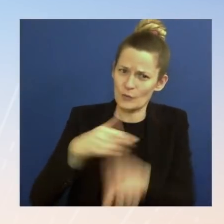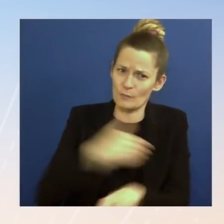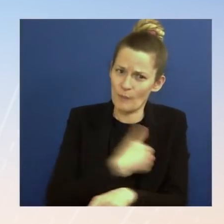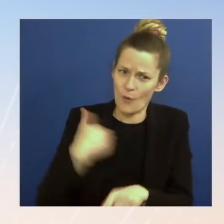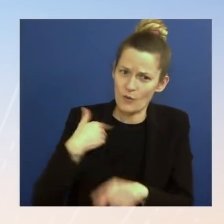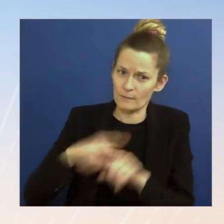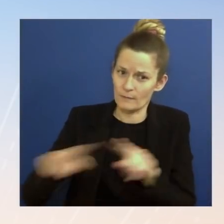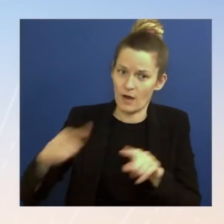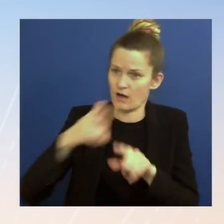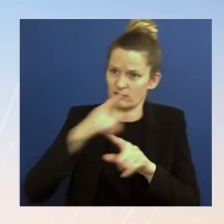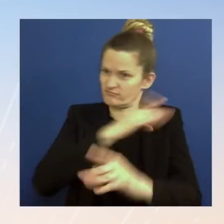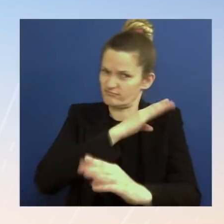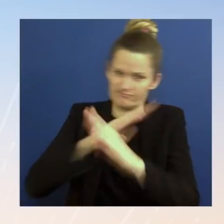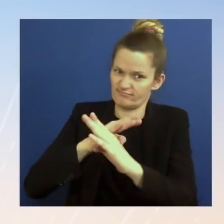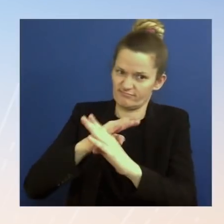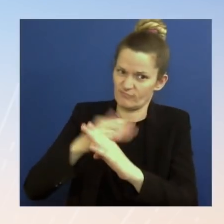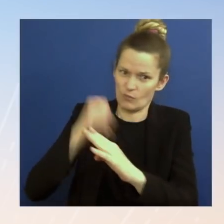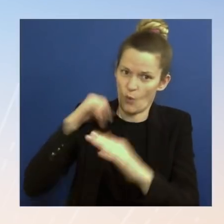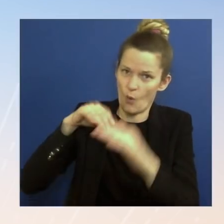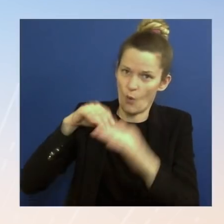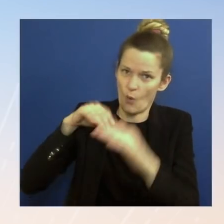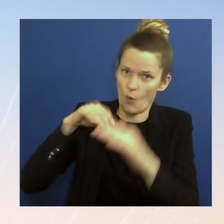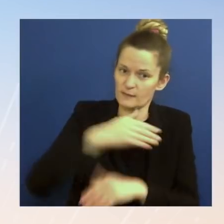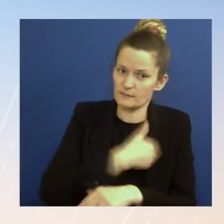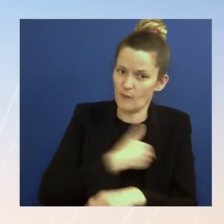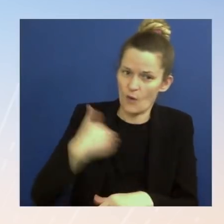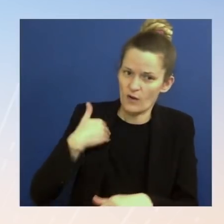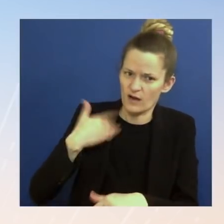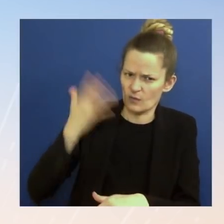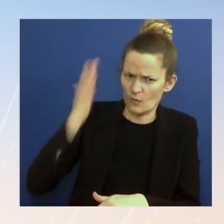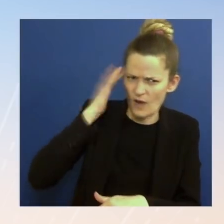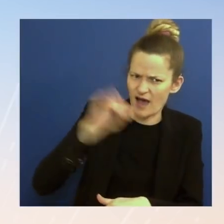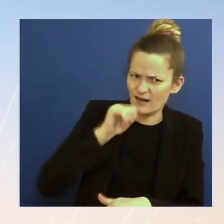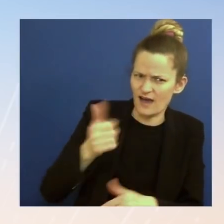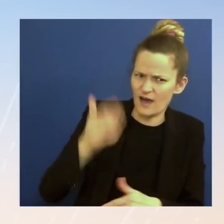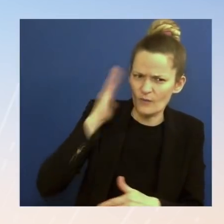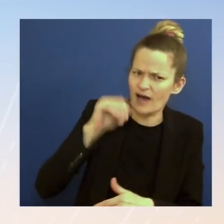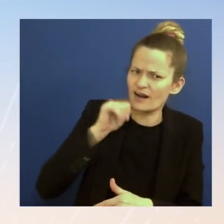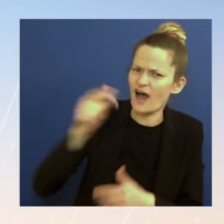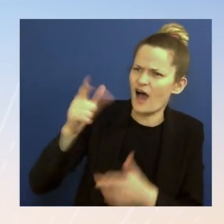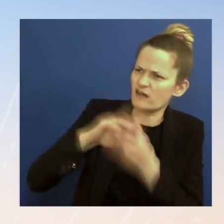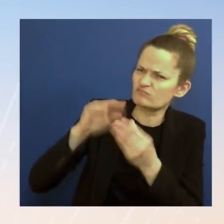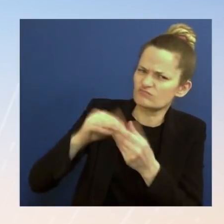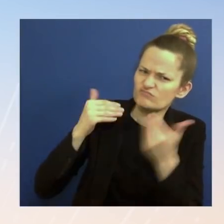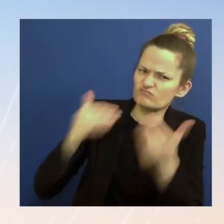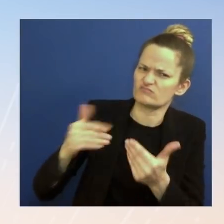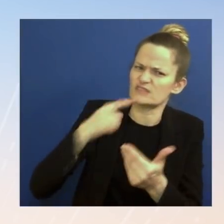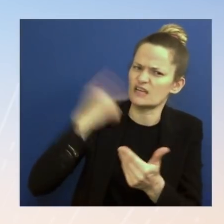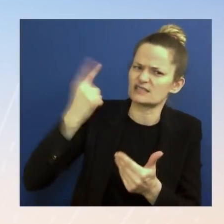Ms. Psaki: We have, and I believe the State Department has. But we have spoken out against that and expressed concern